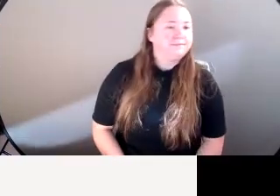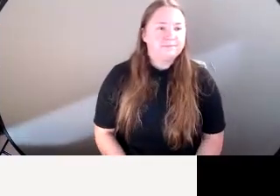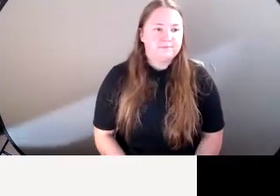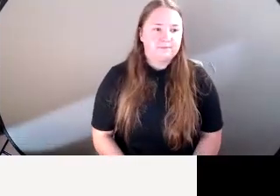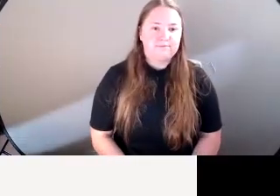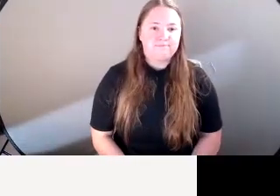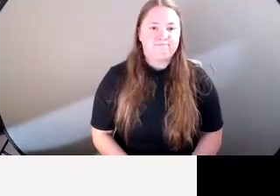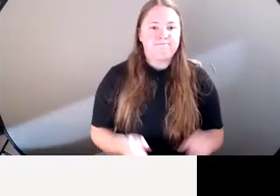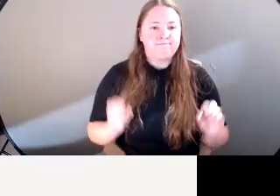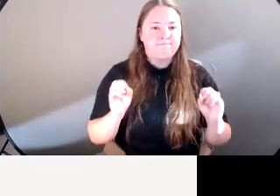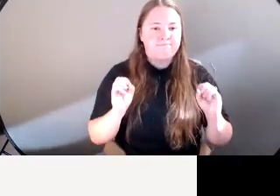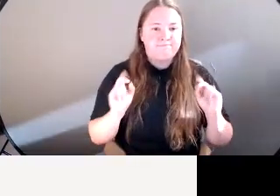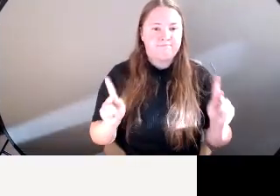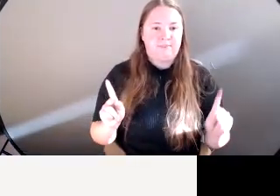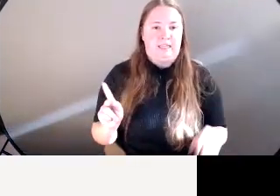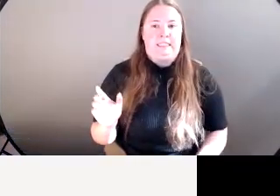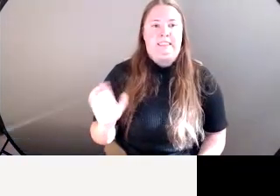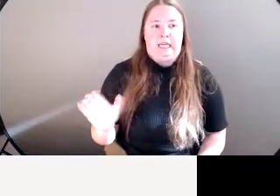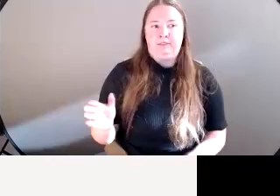So Canvas releases,